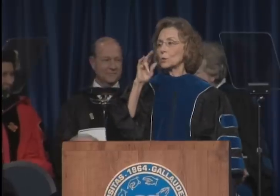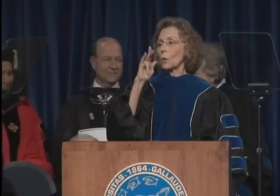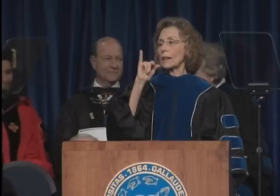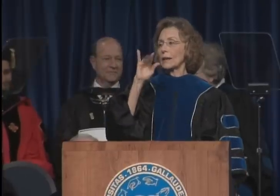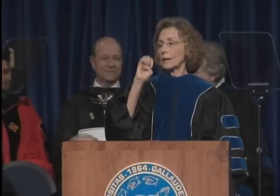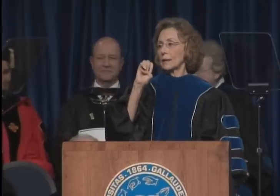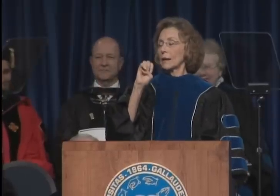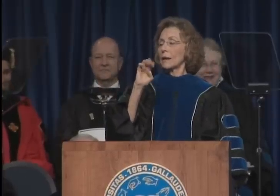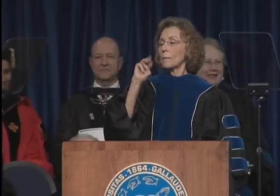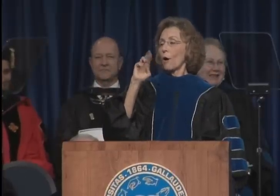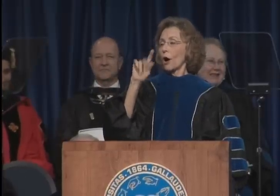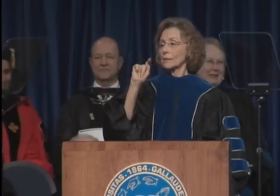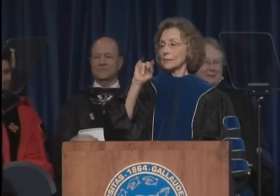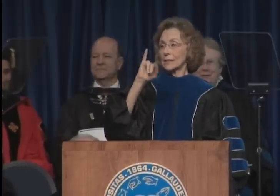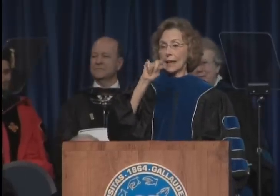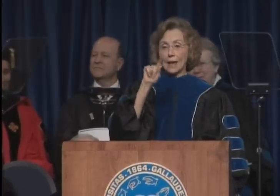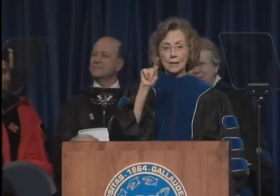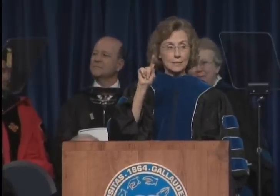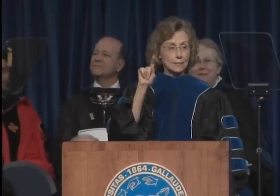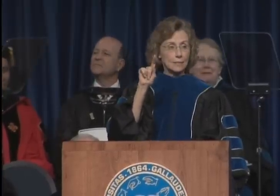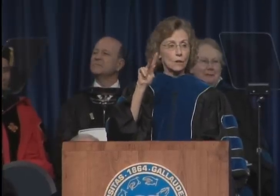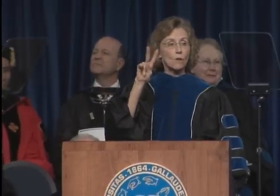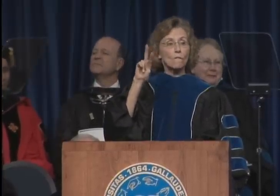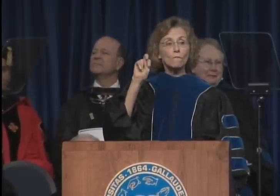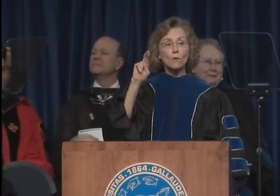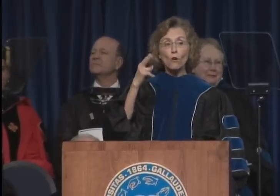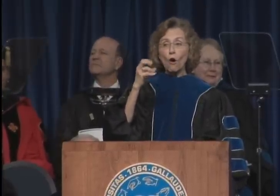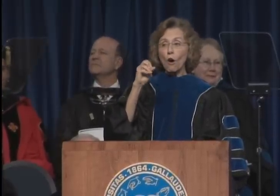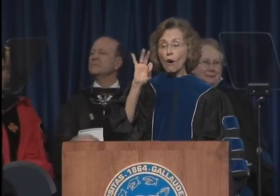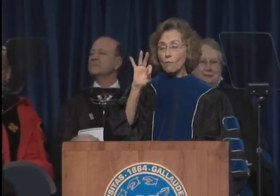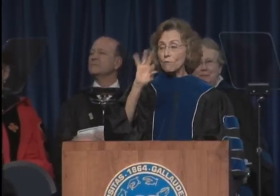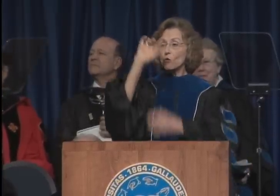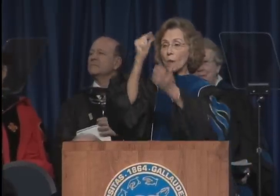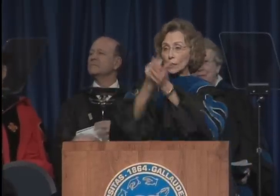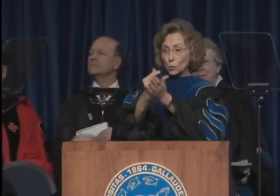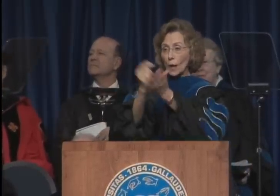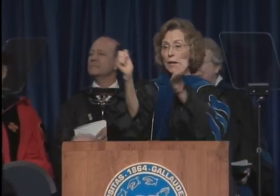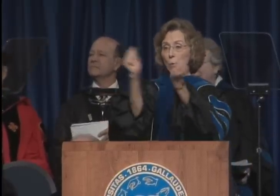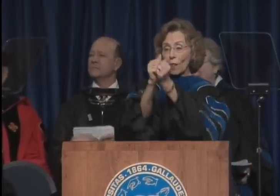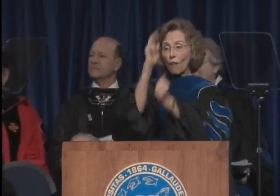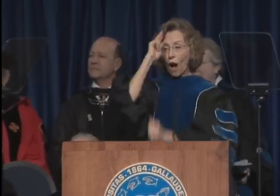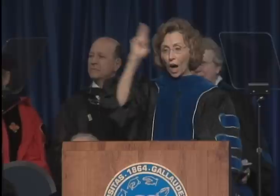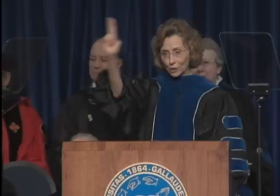Now I call upon Julie Martinez Verhoff to come forward.